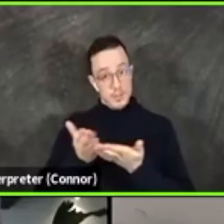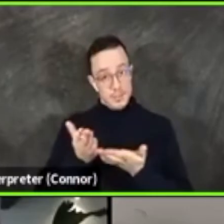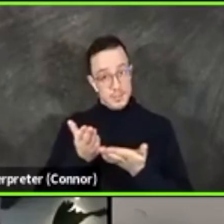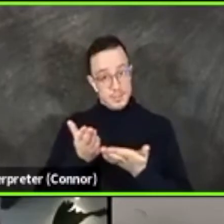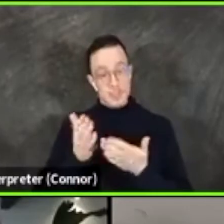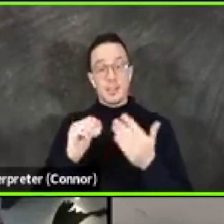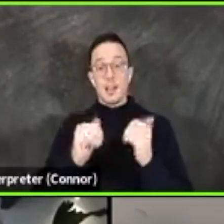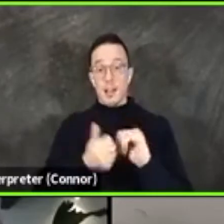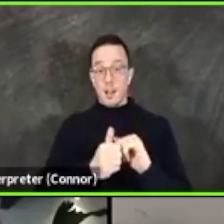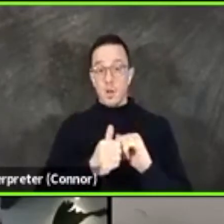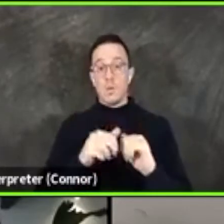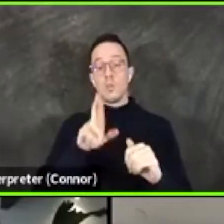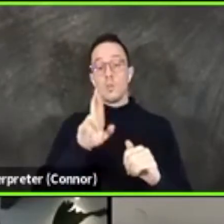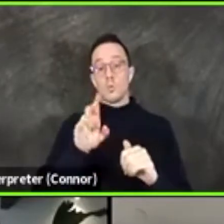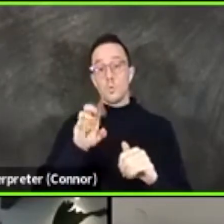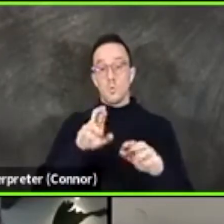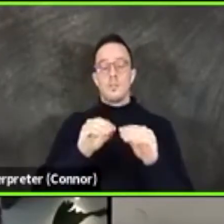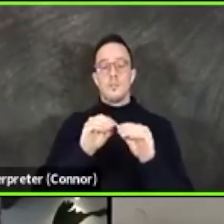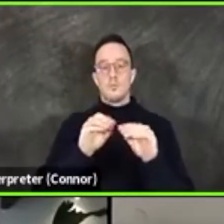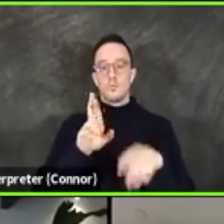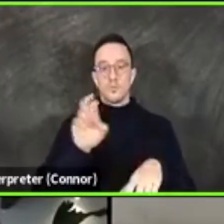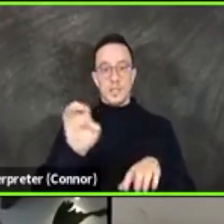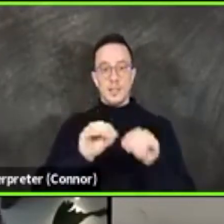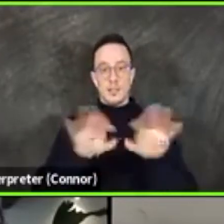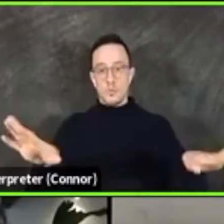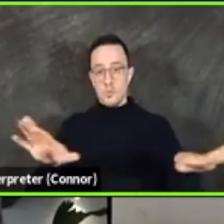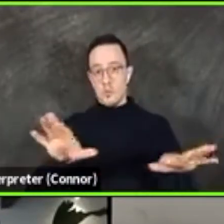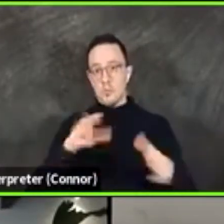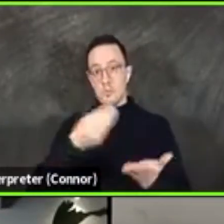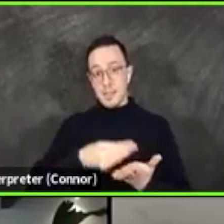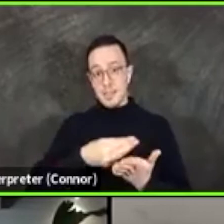OF CAPITAL. OF SPACE SO THAT'S REALLY, WHERE